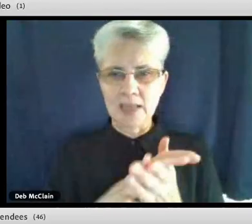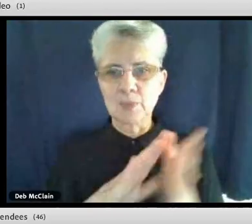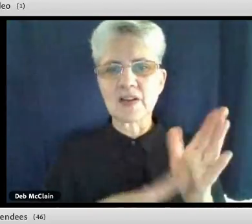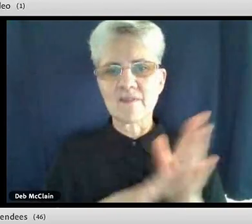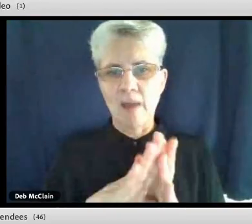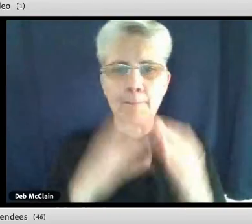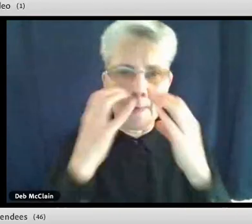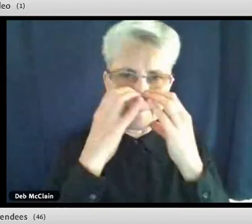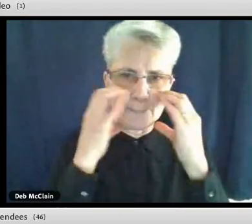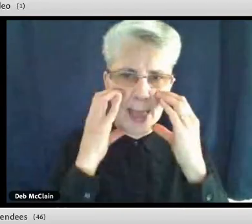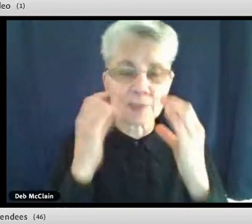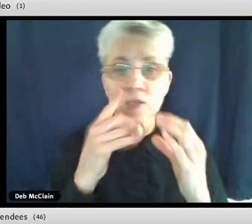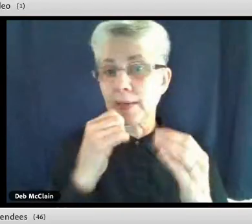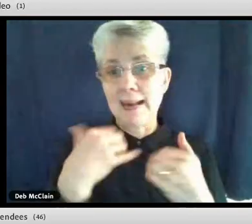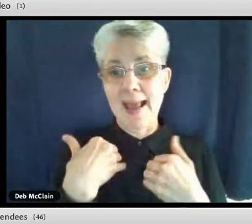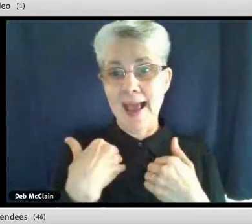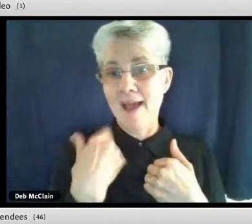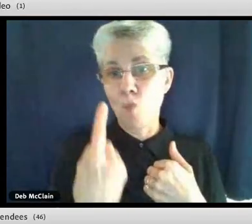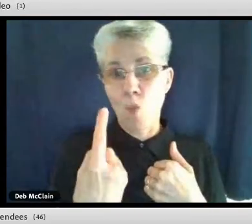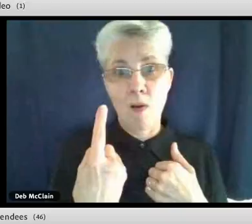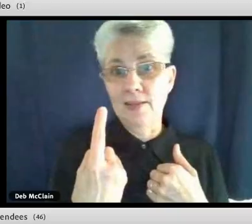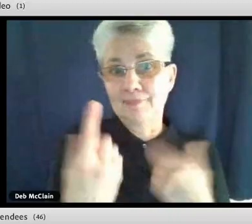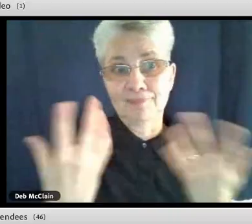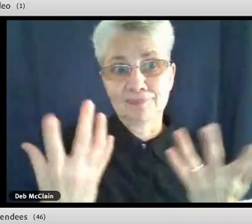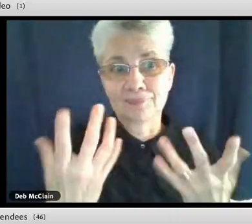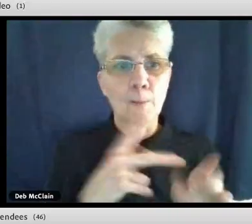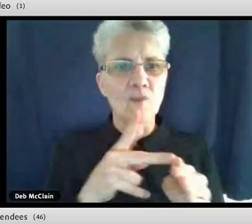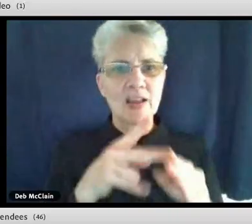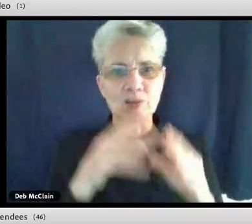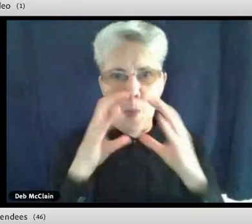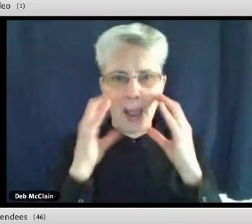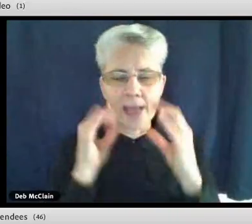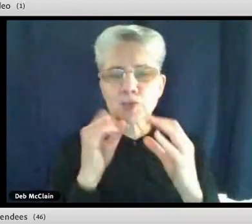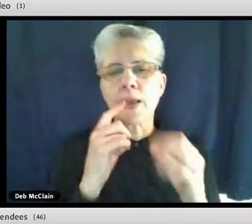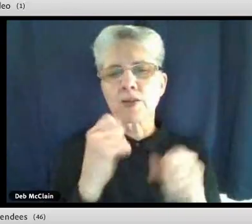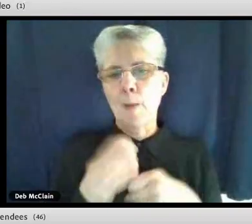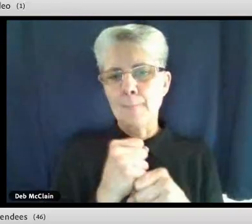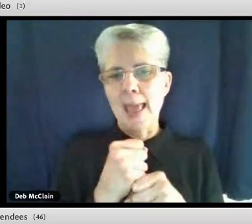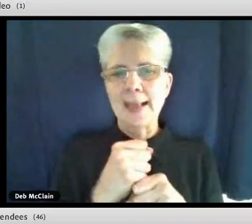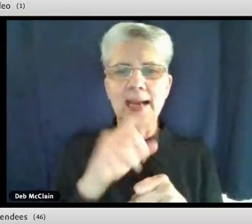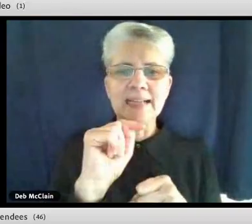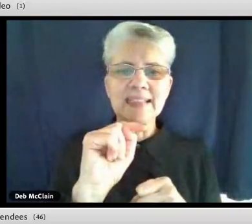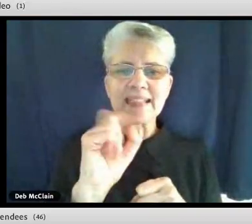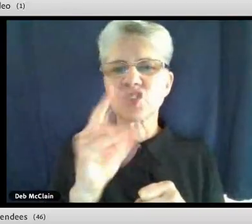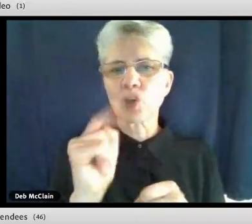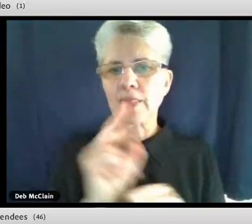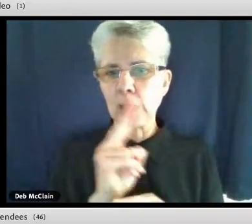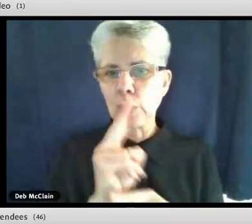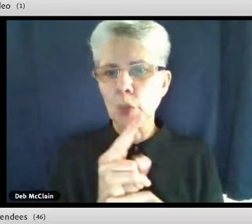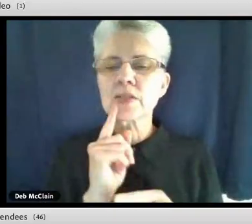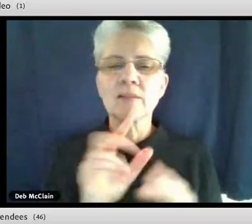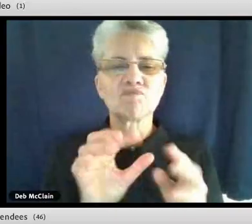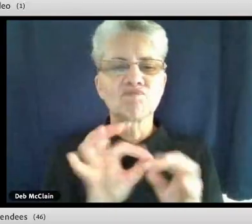because we didn't have one of those professional masks, so he had a T-shirt that he used, and there's all kinds of websites